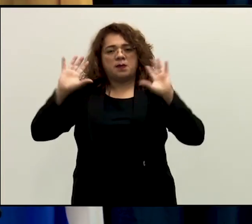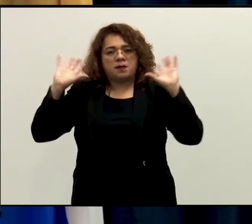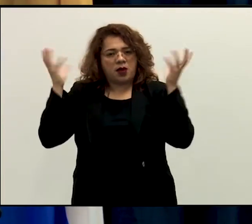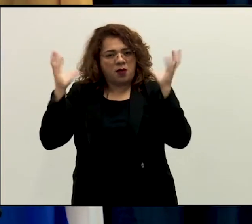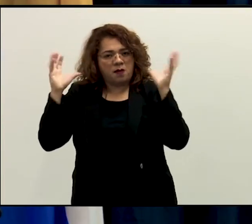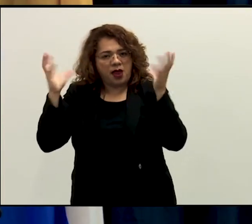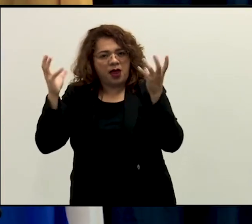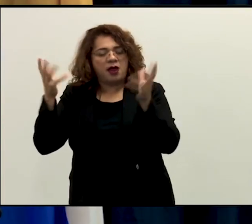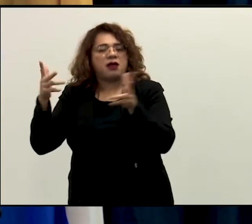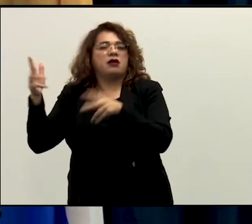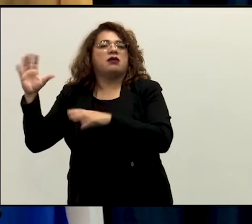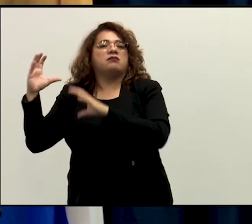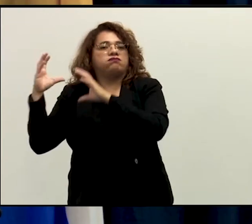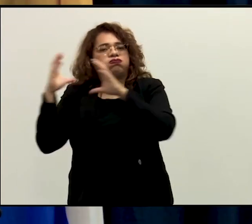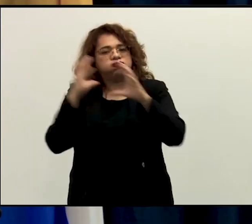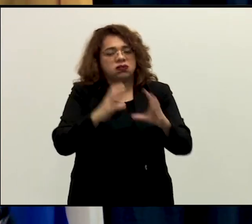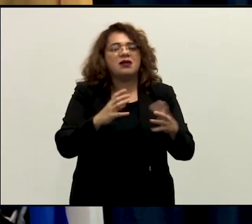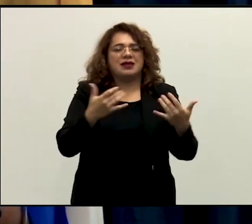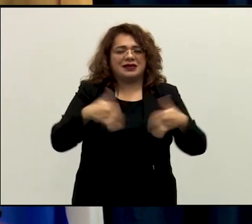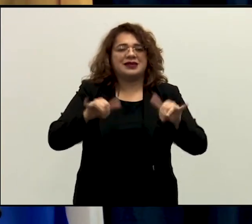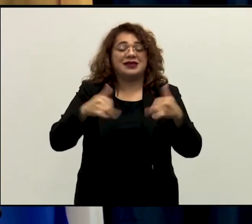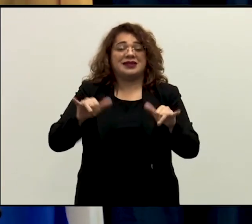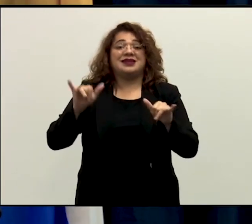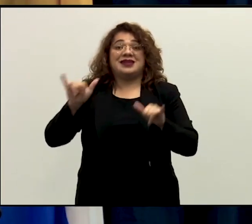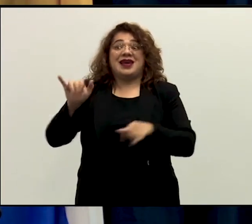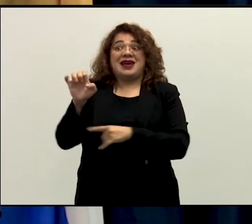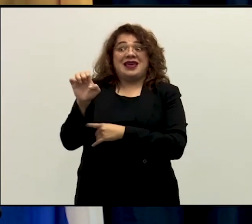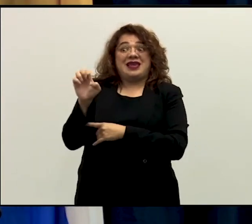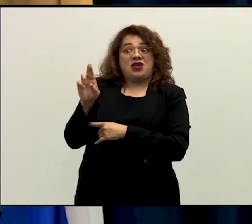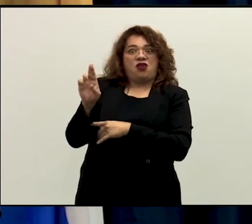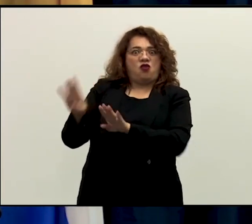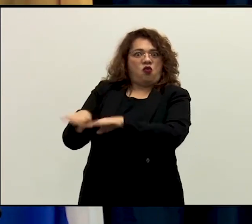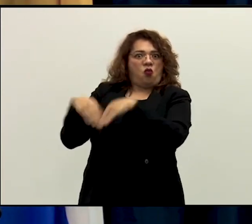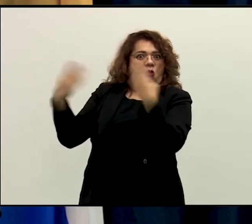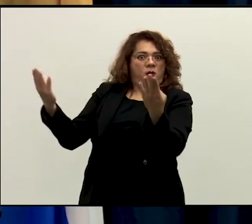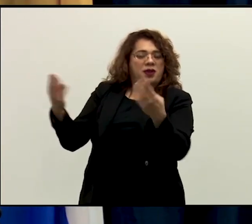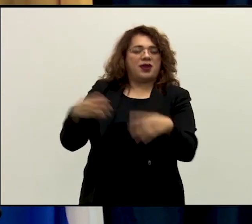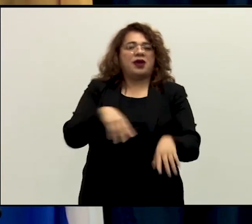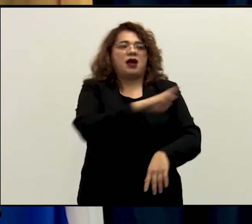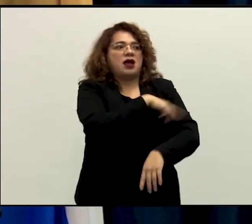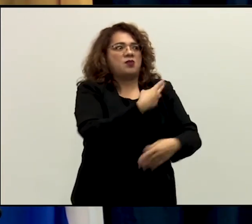So that, that hospital reopening and the ER reopening is an enormous health milestone